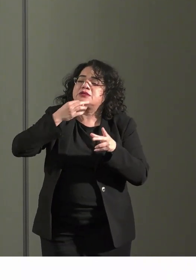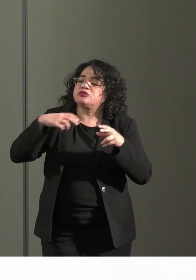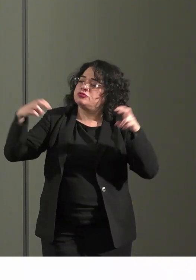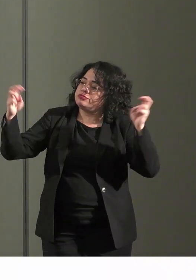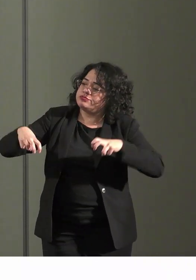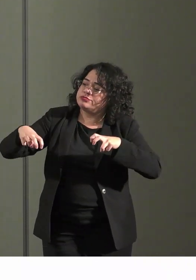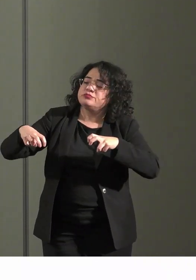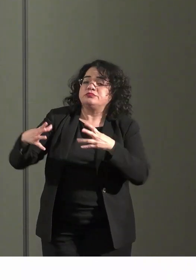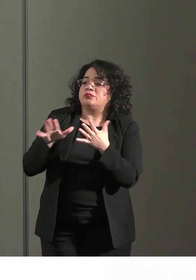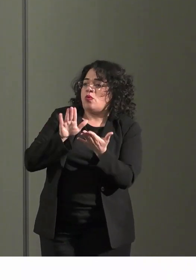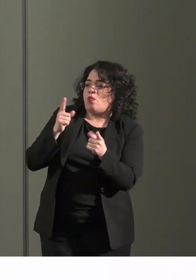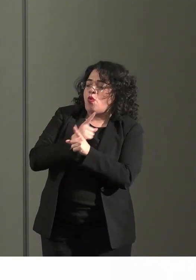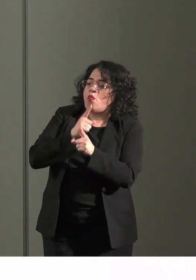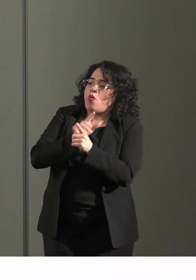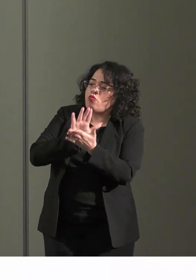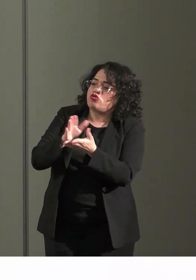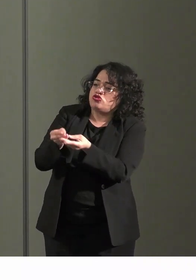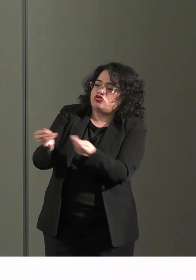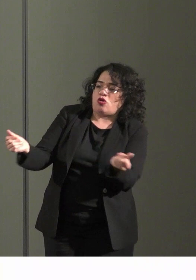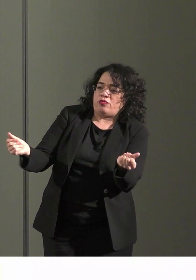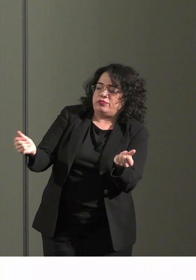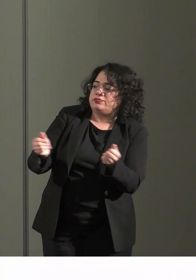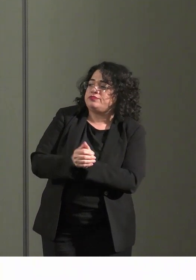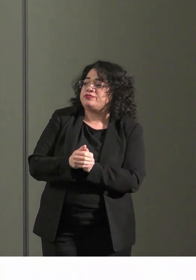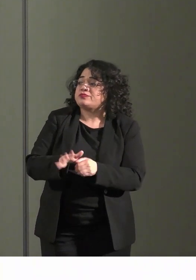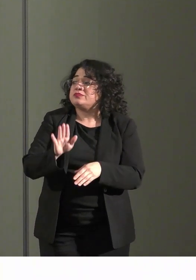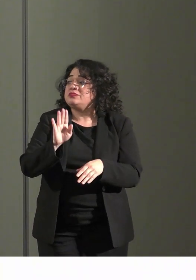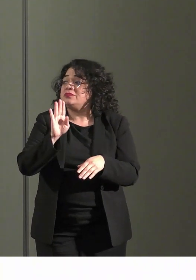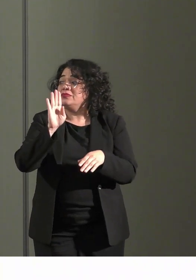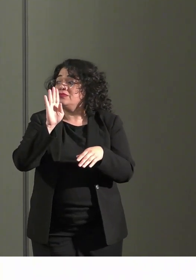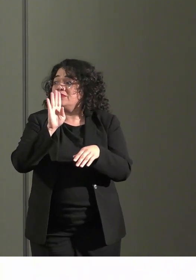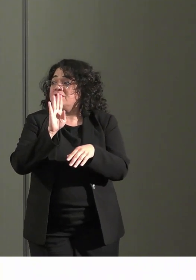the experts deem this approach. >> DAVE: Business size standard